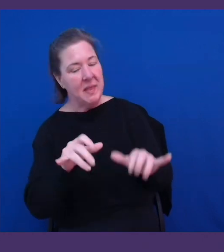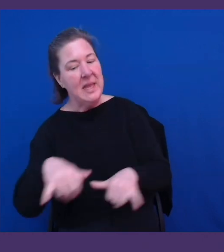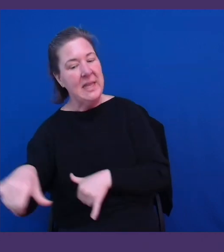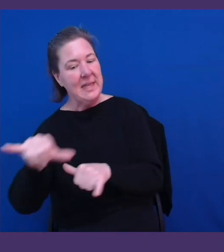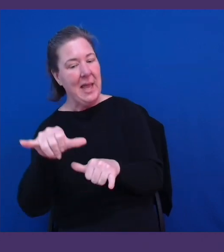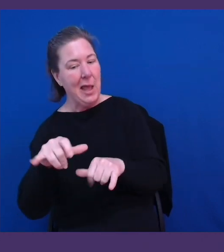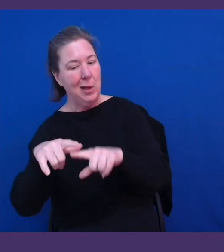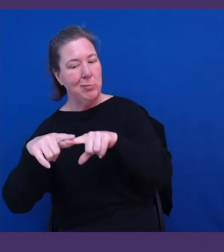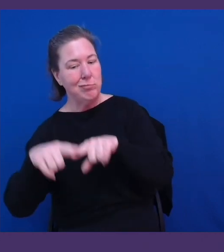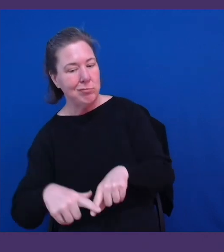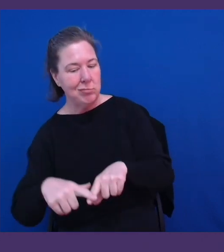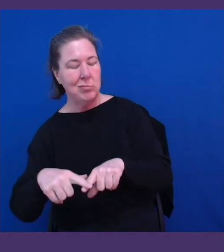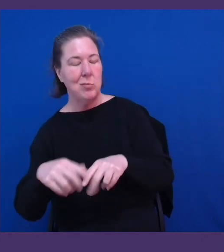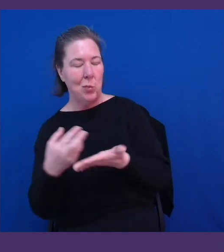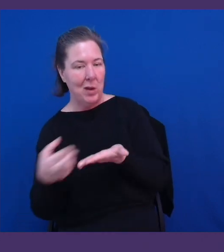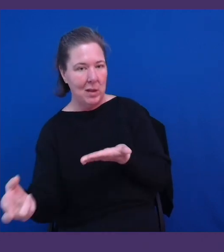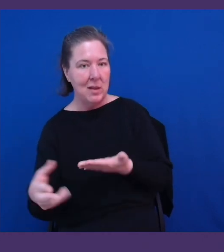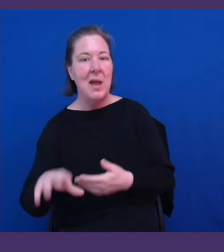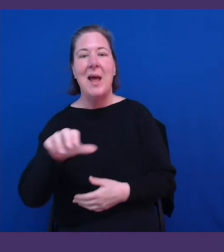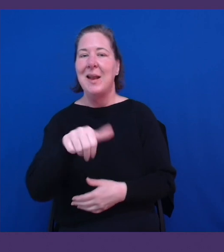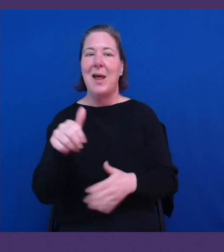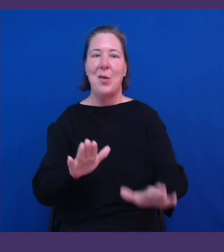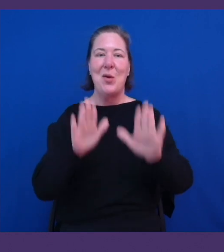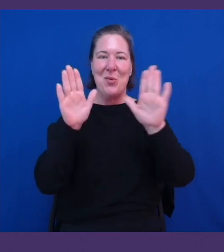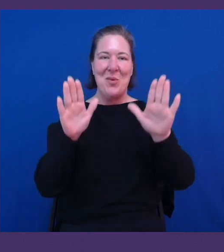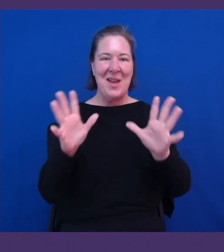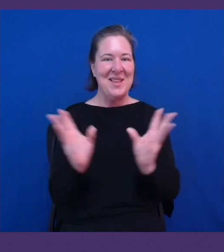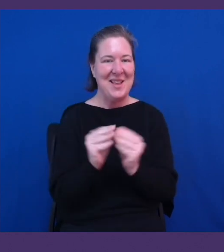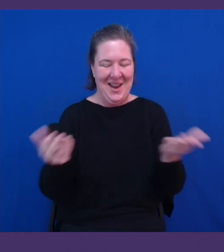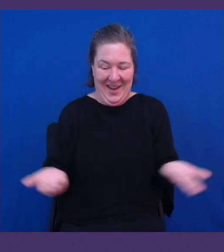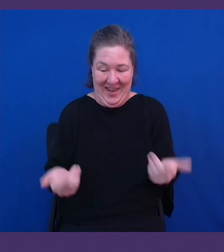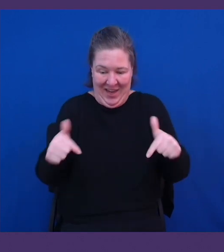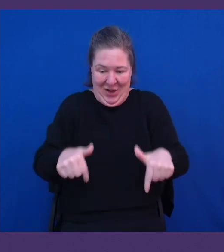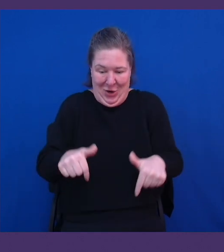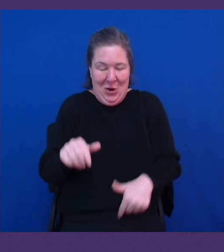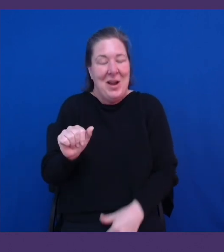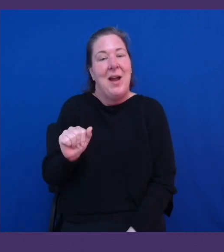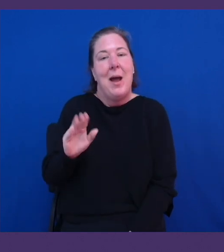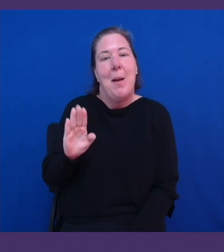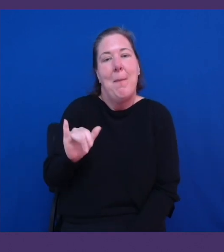and another great session here at Ability Summit. Susanna Laurin: May I just say -- sorry.